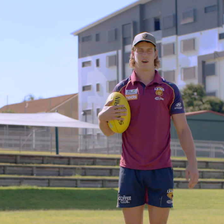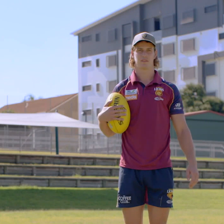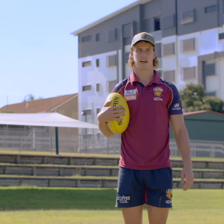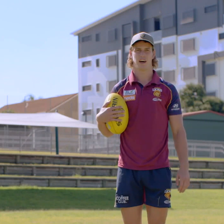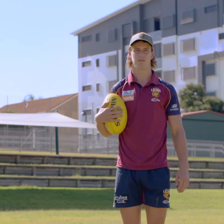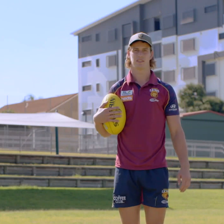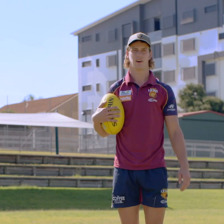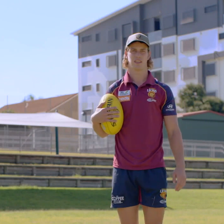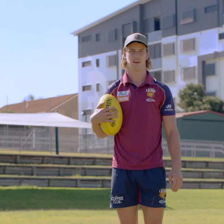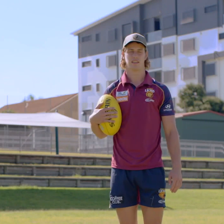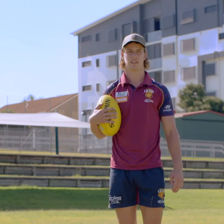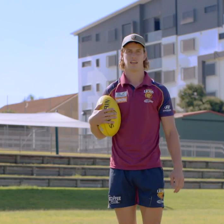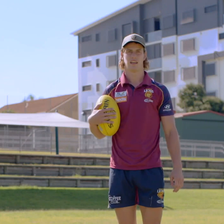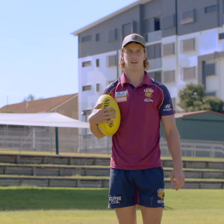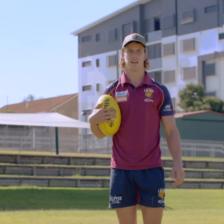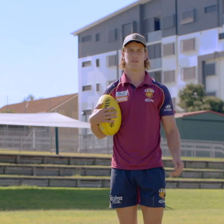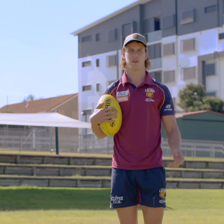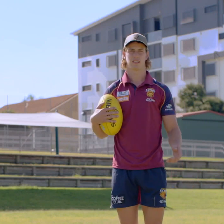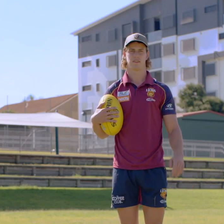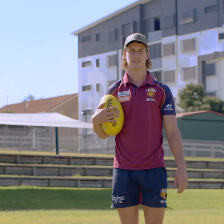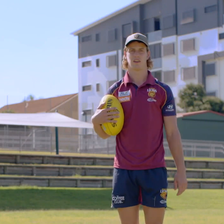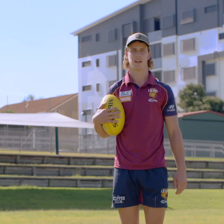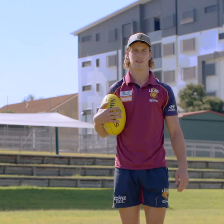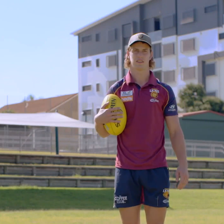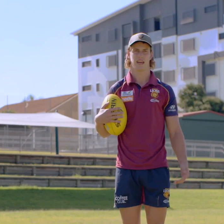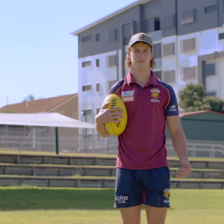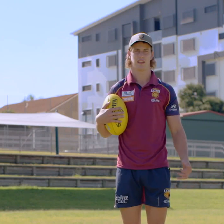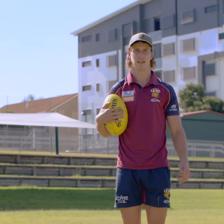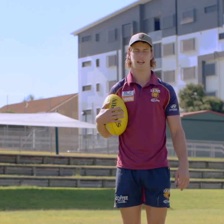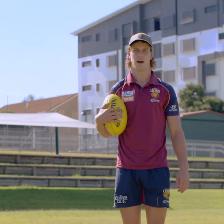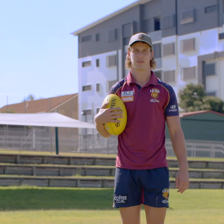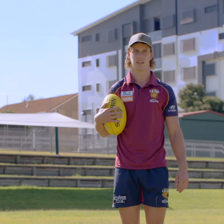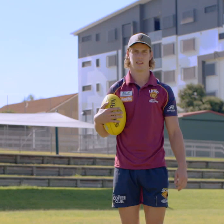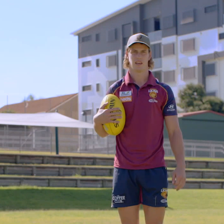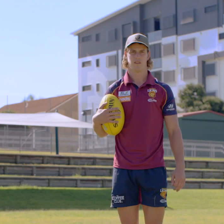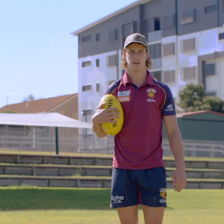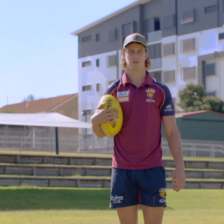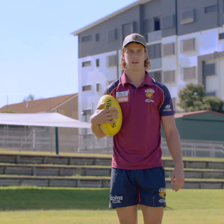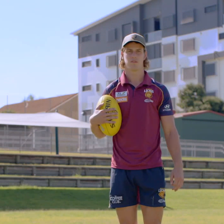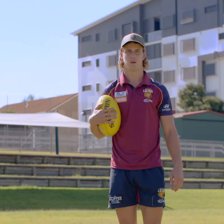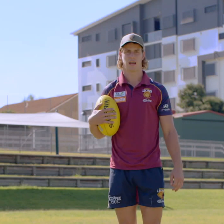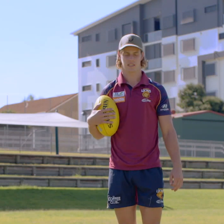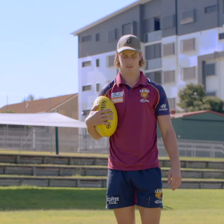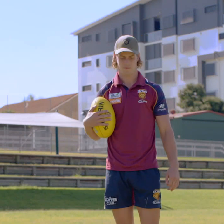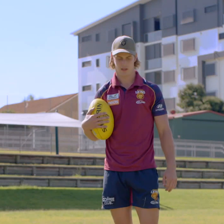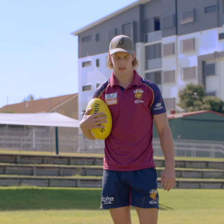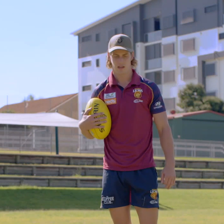I'm stuck at home just like you guys, so here are a few activities that I do, to keep fit and healthy. First one, forward lunges.